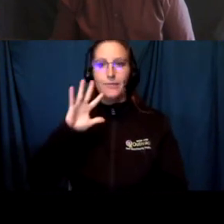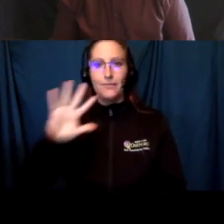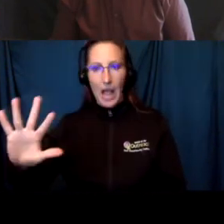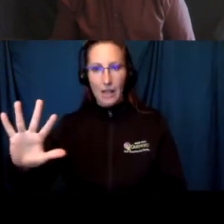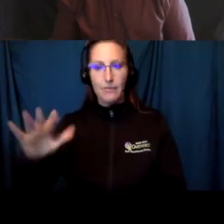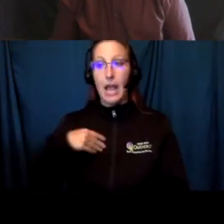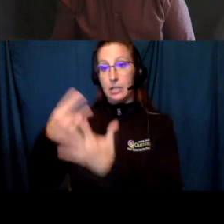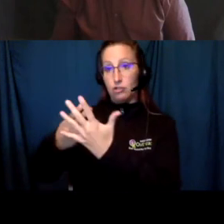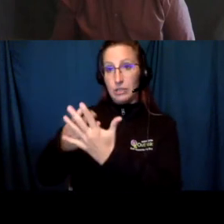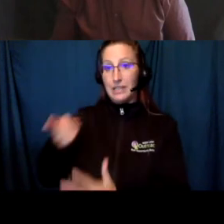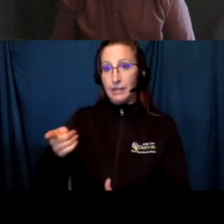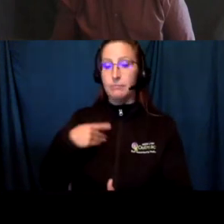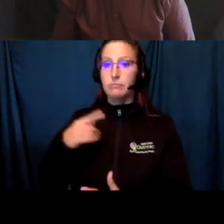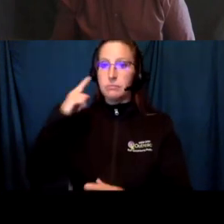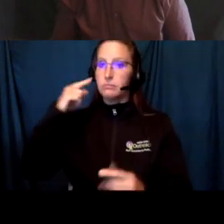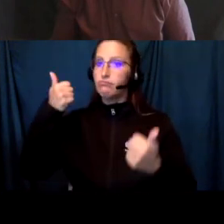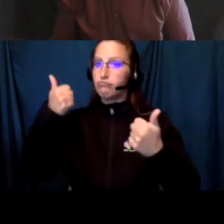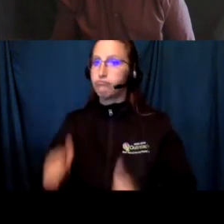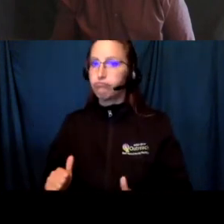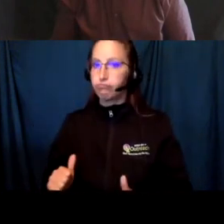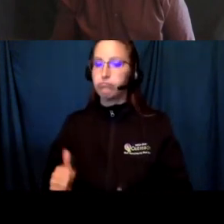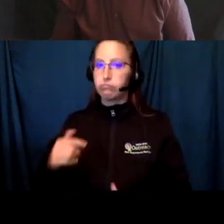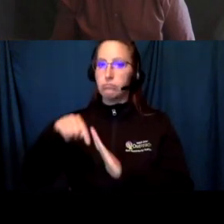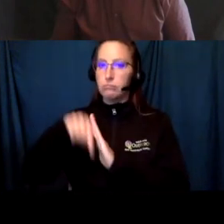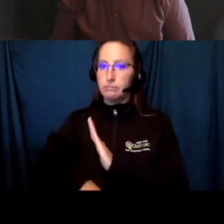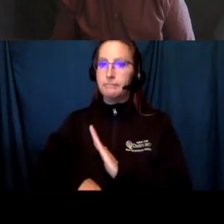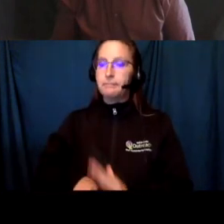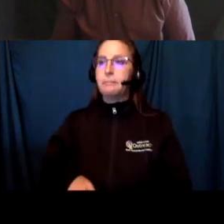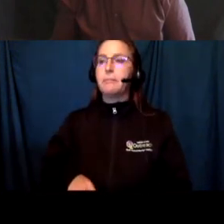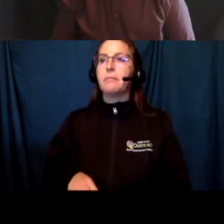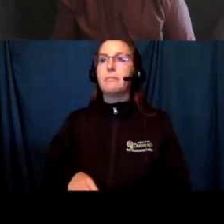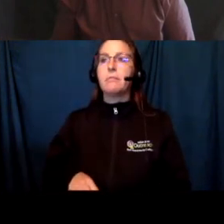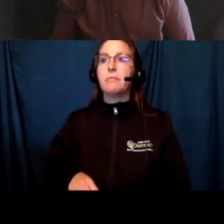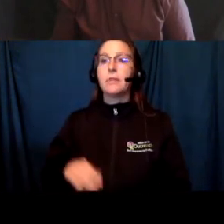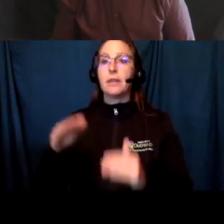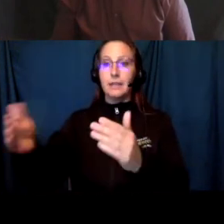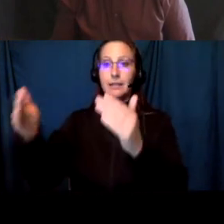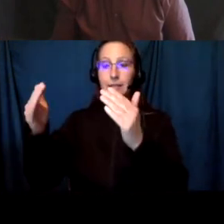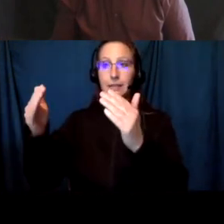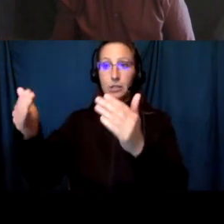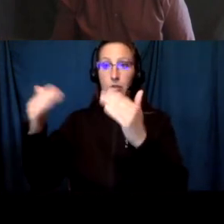has a pretty significant hearing loss. And the next set of children were triplets and they were